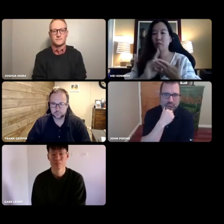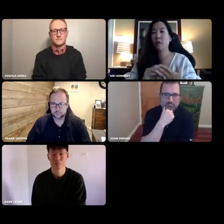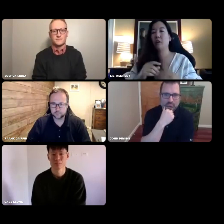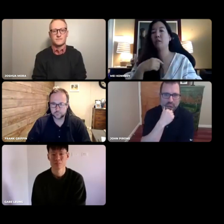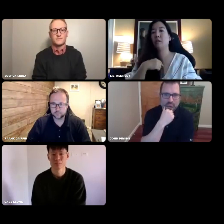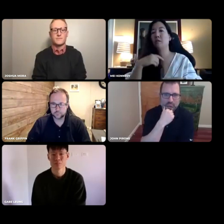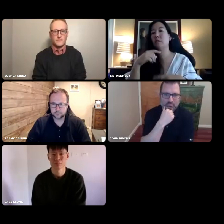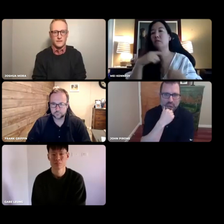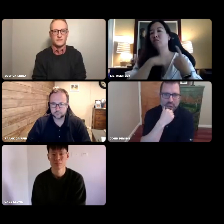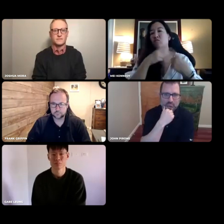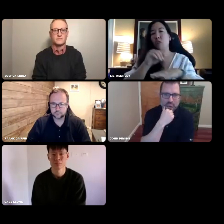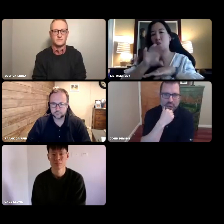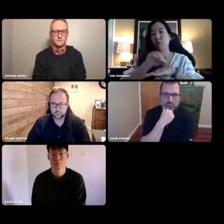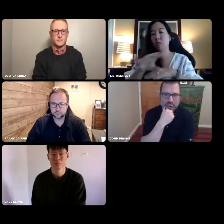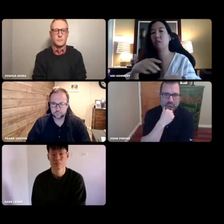My undergraduate degree is in Instructional Design.